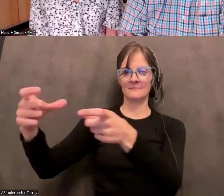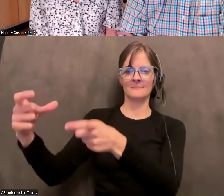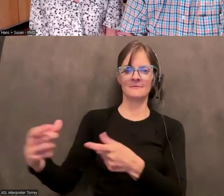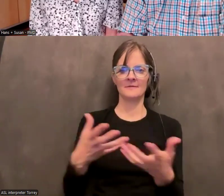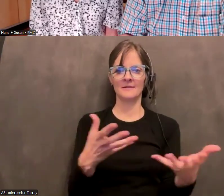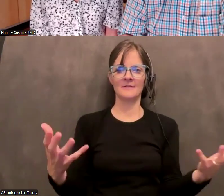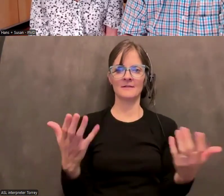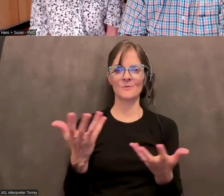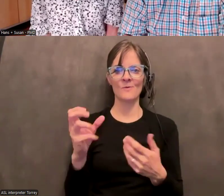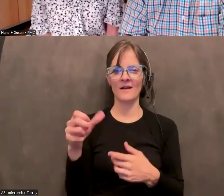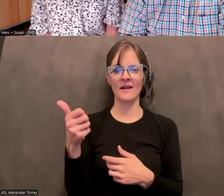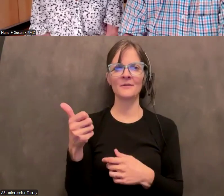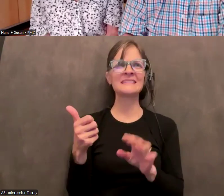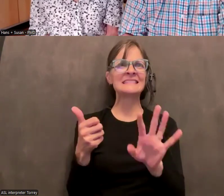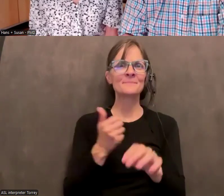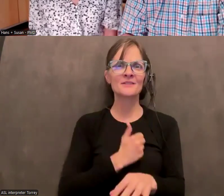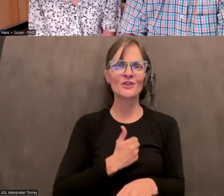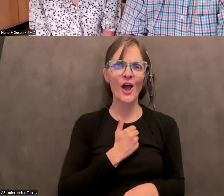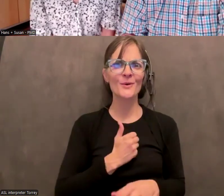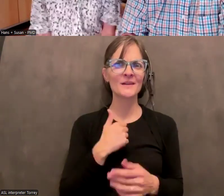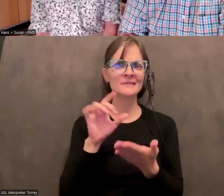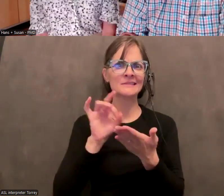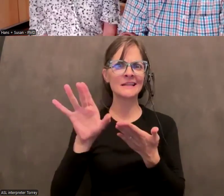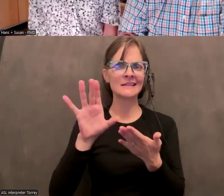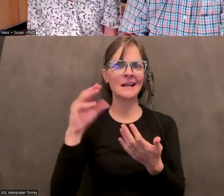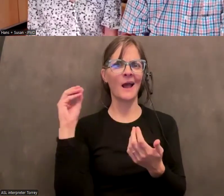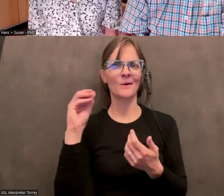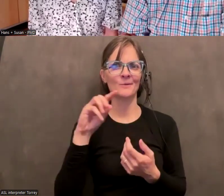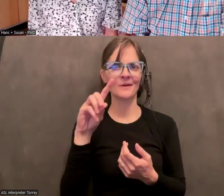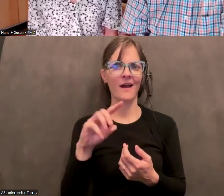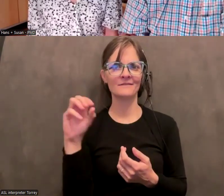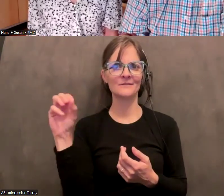for just a second, so I'm back. Yeah, I think just the future, you know,